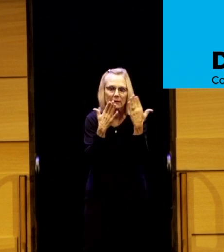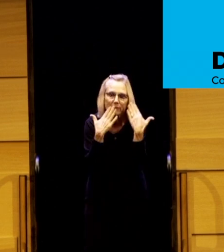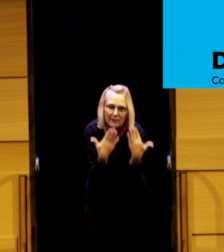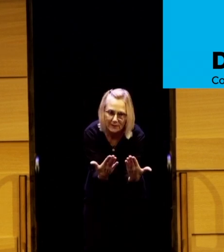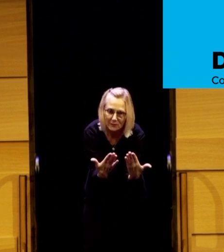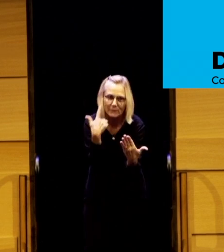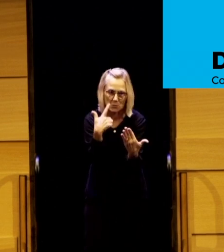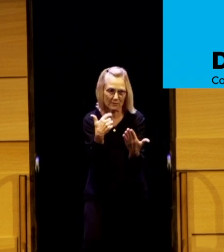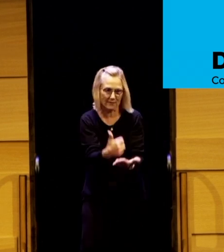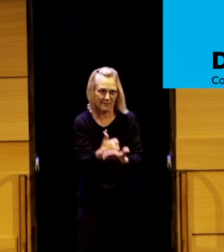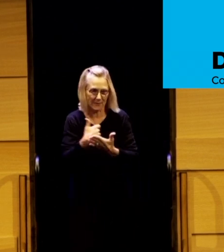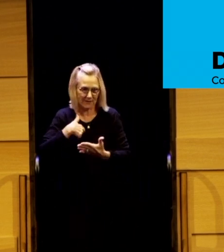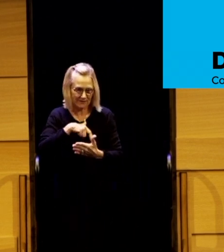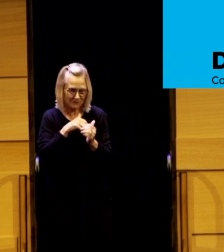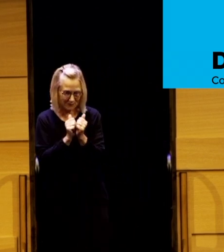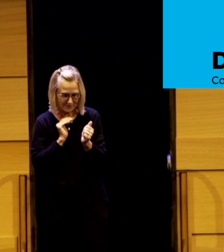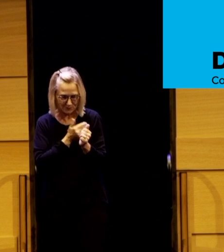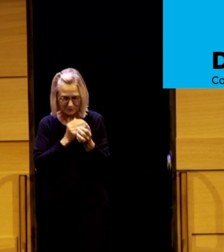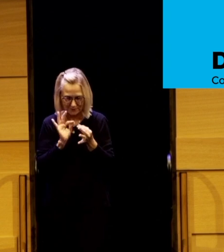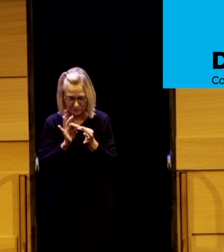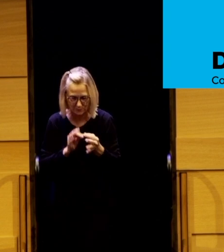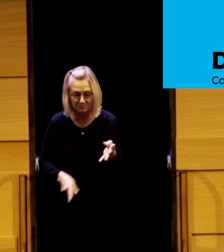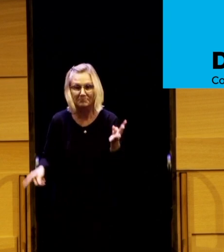Thank you for helping us with interpreting tonight.